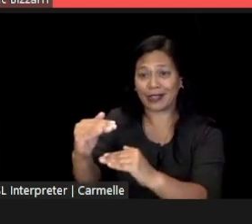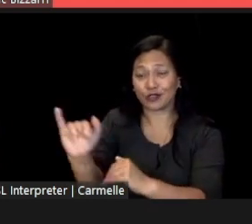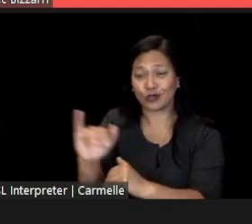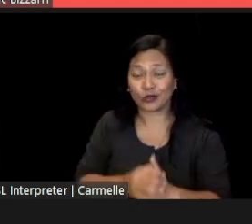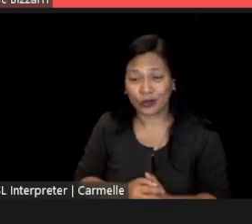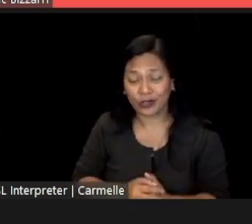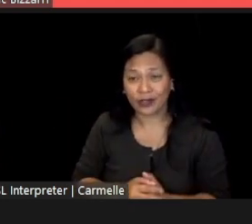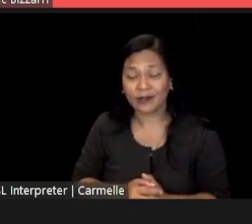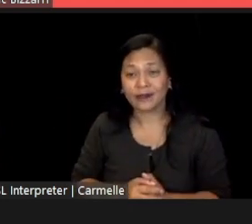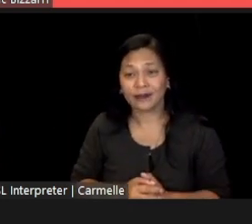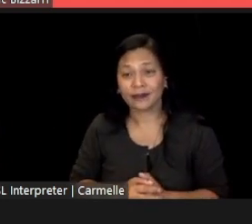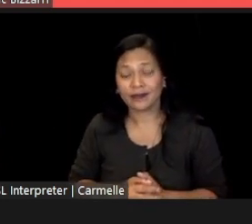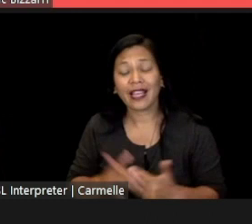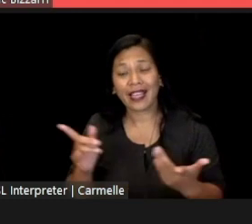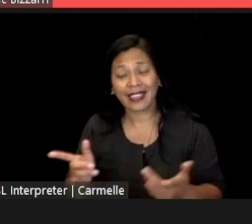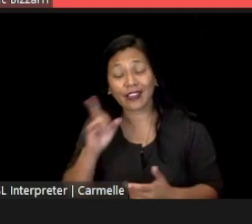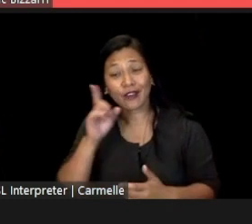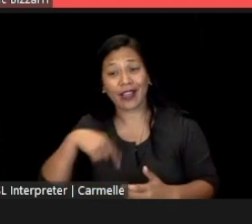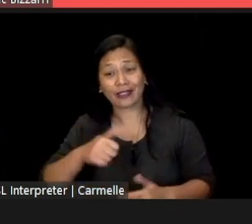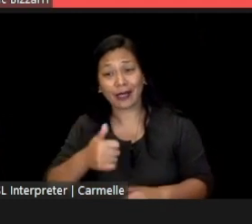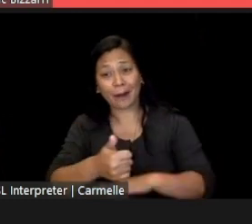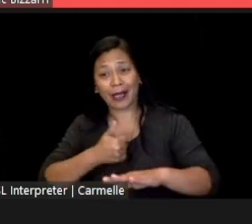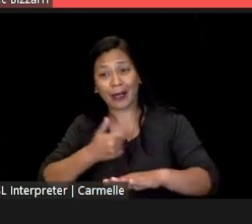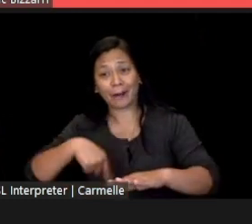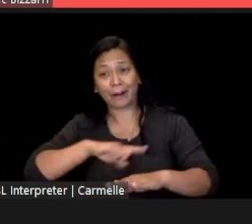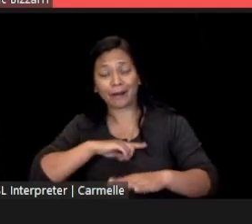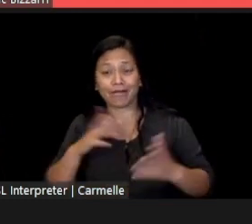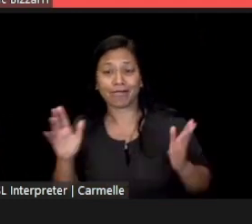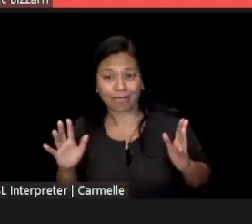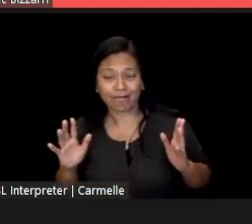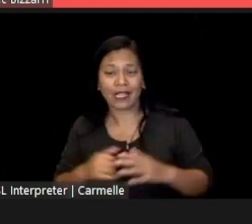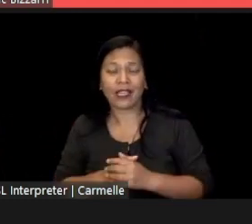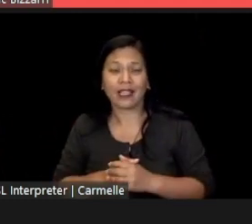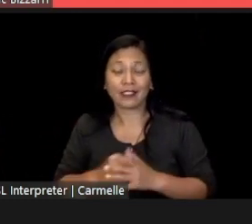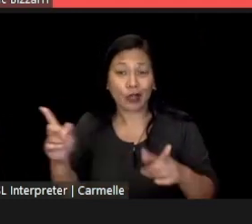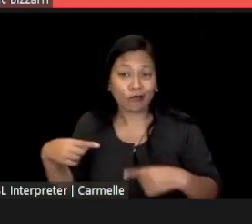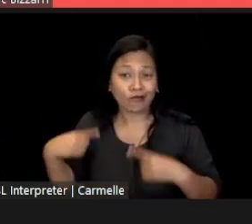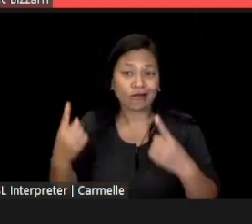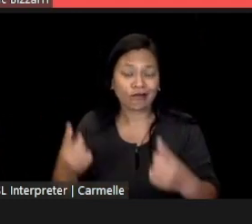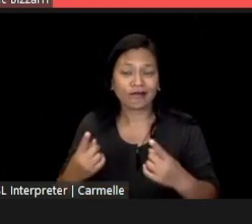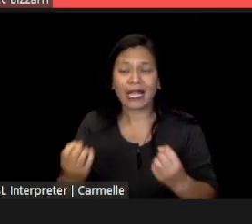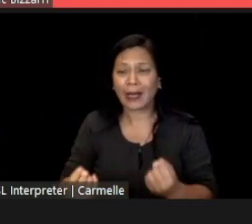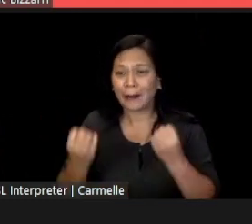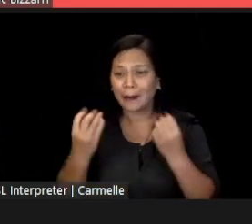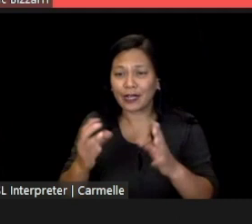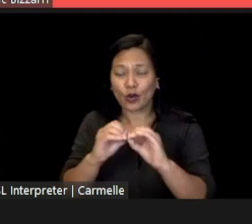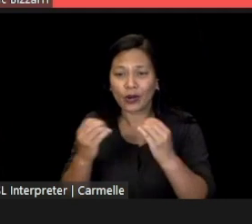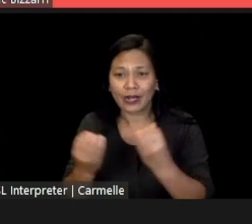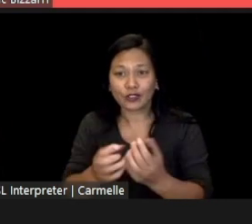And that's actually shameful on our part. I think the past year has been an education for a lot of organizations and agencies.